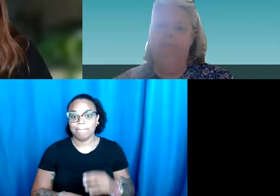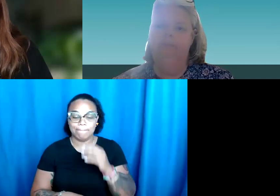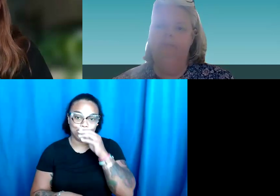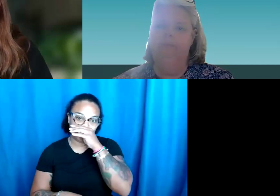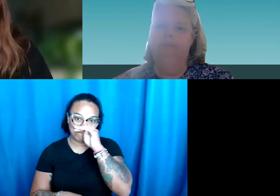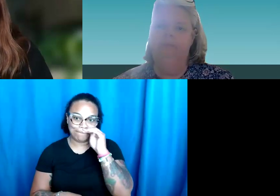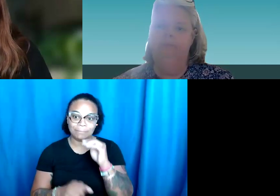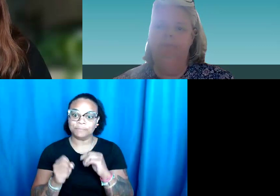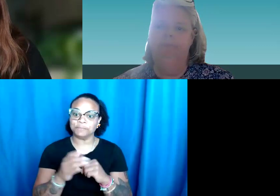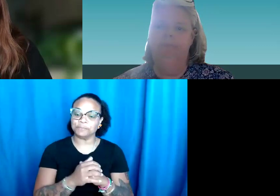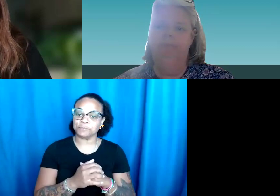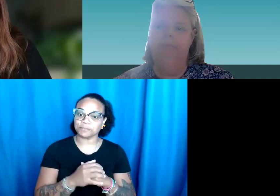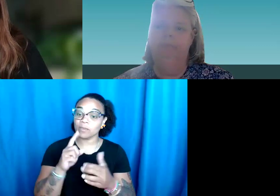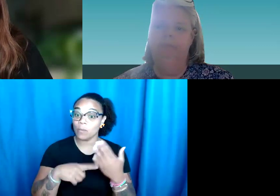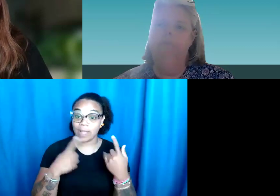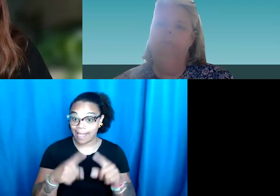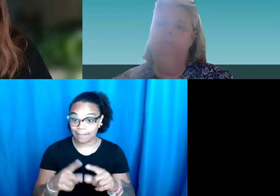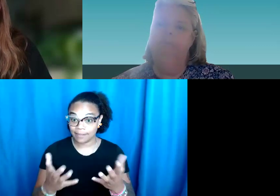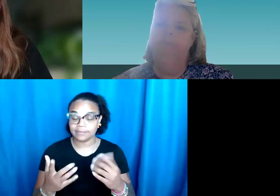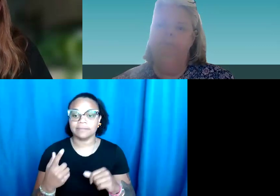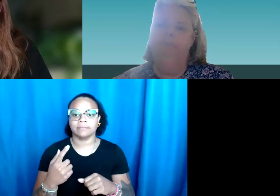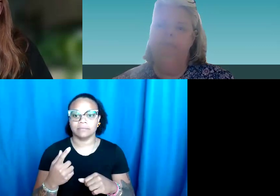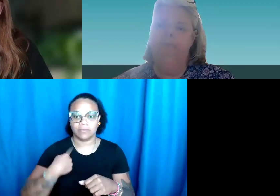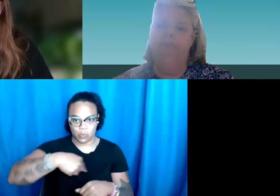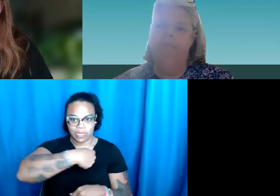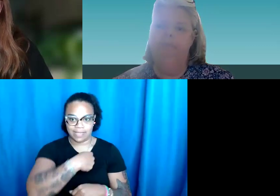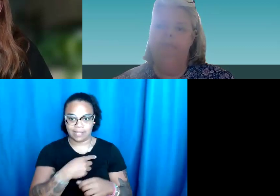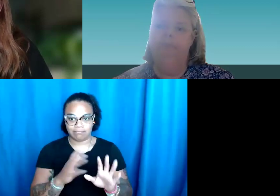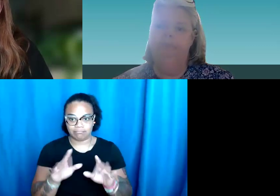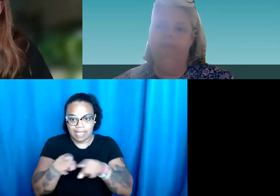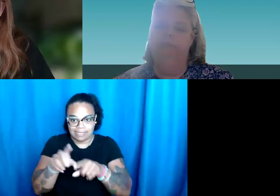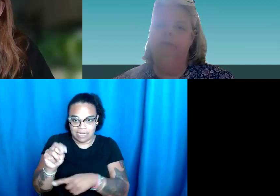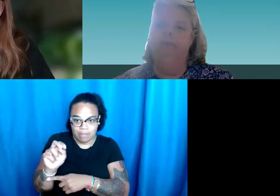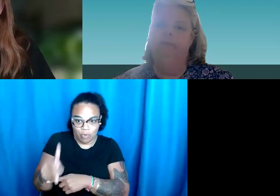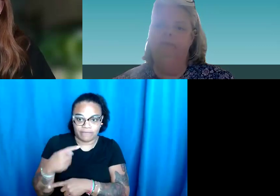And so essentially what happens is we as a non profit need to make sure that we are meeting